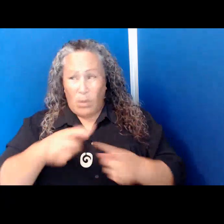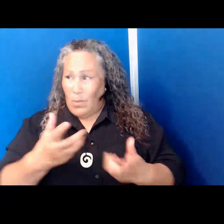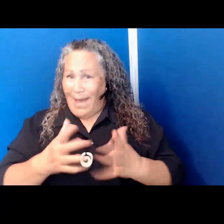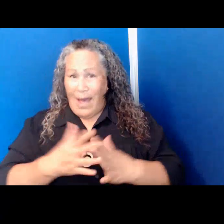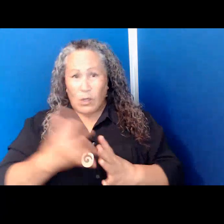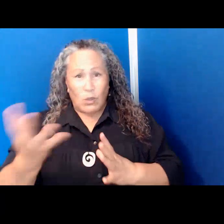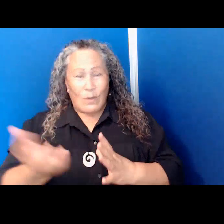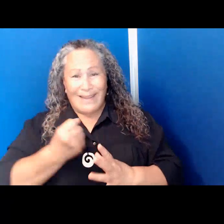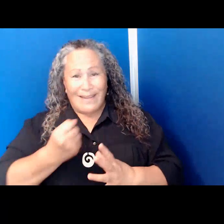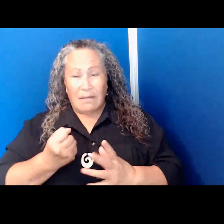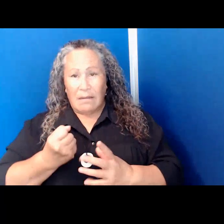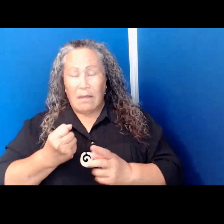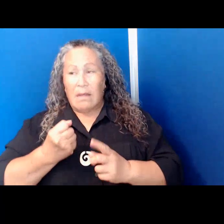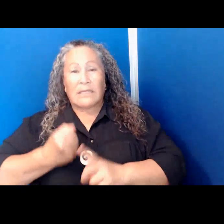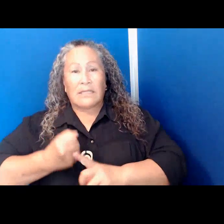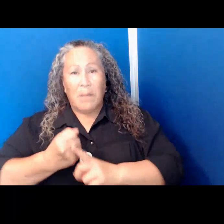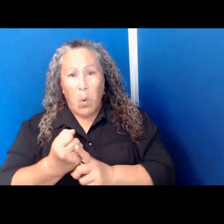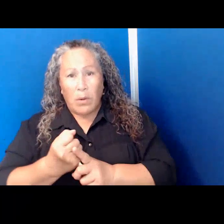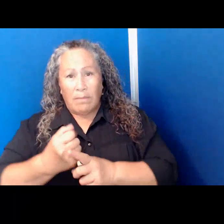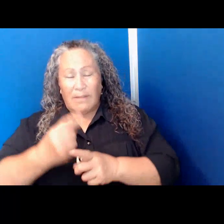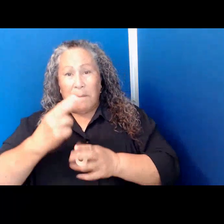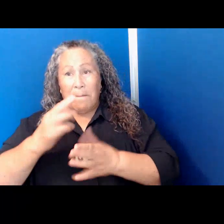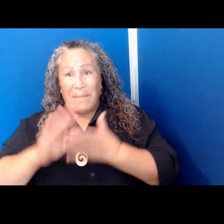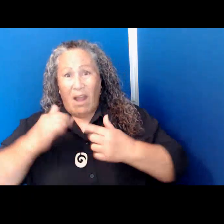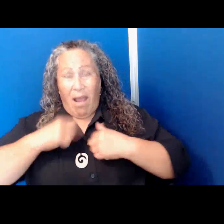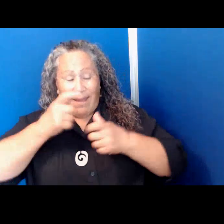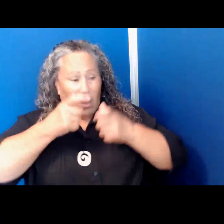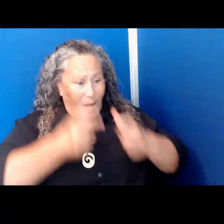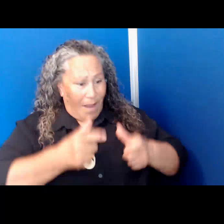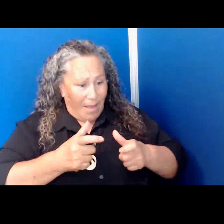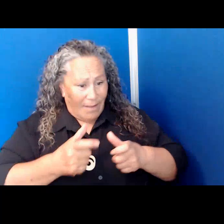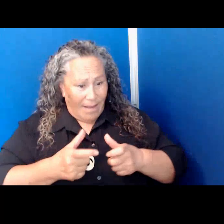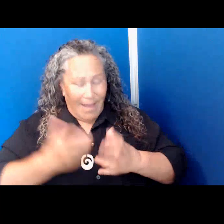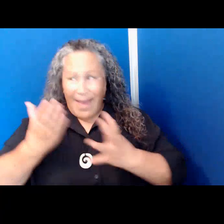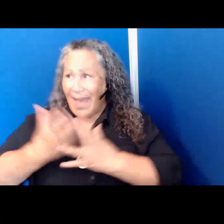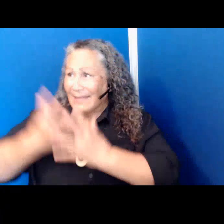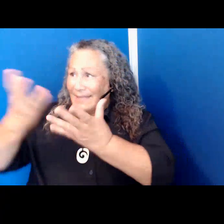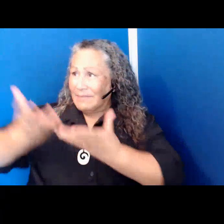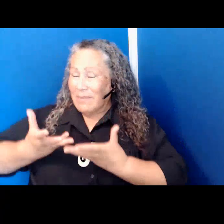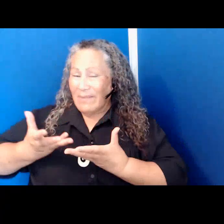take care of my loved ones and family. Part of it was the perceived stigmas around